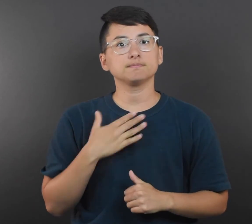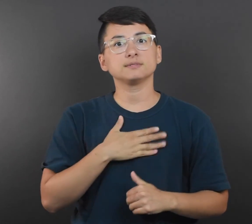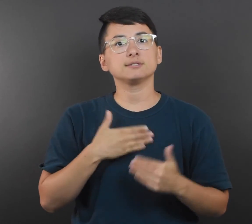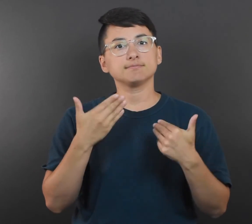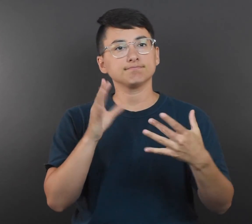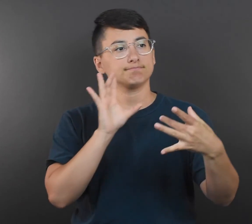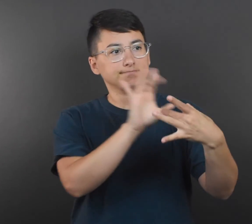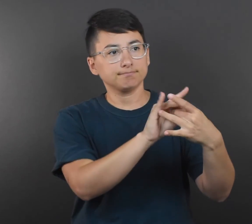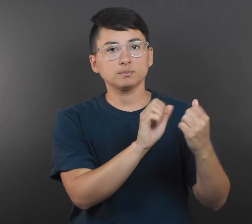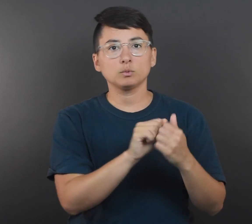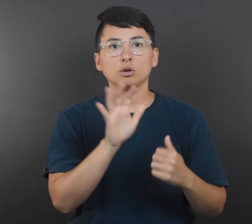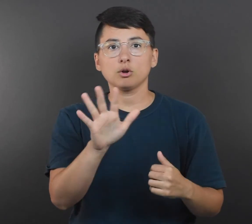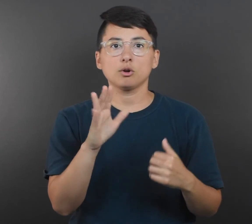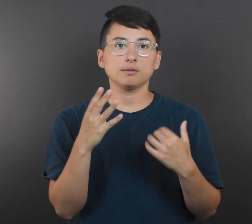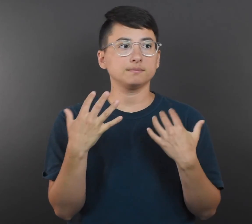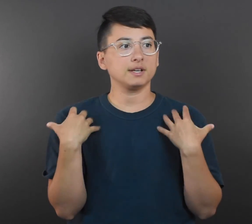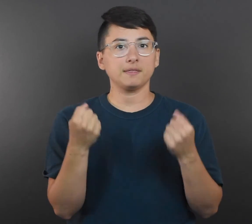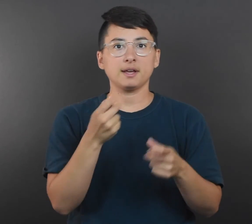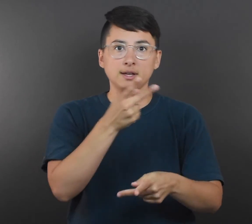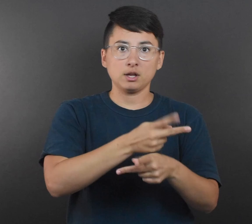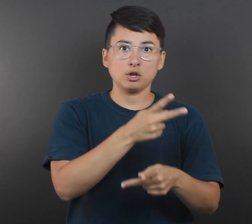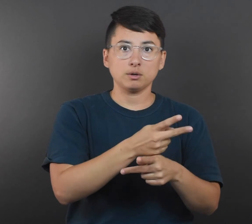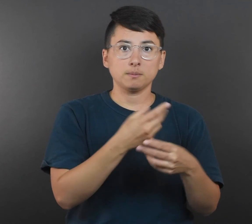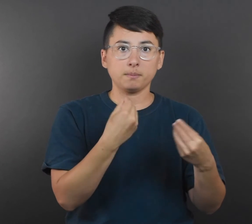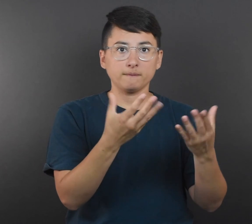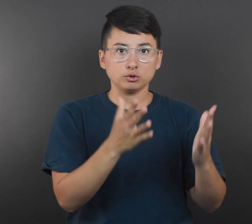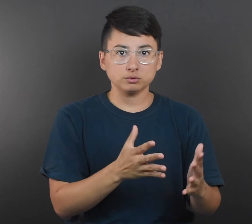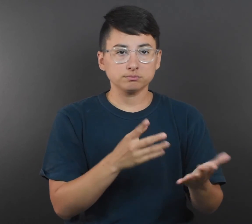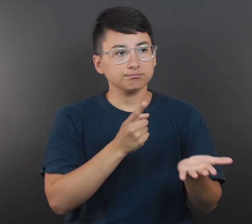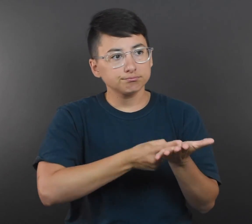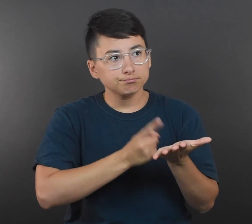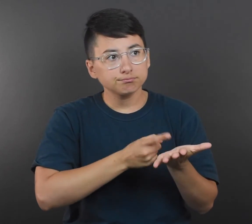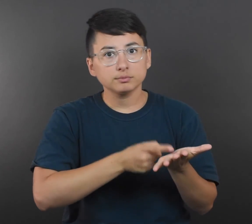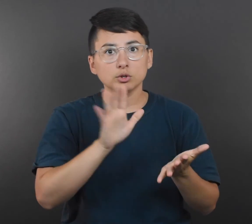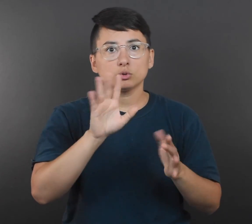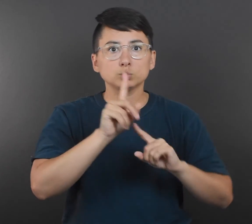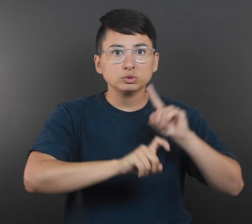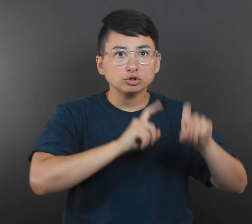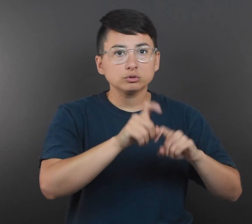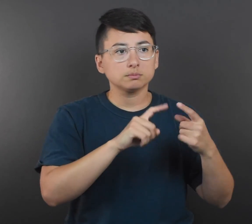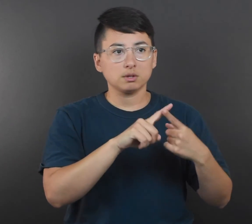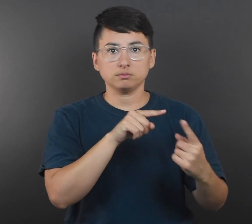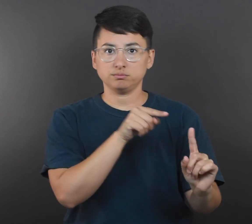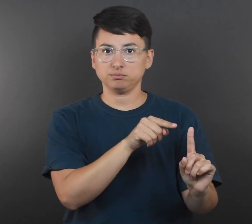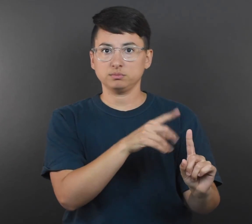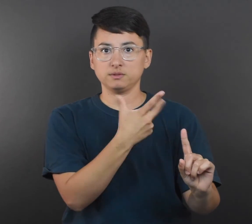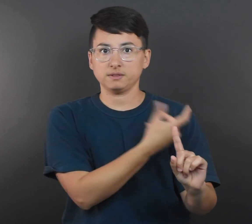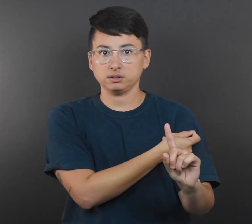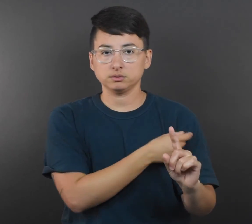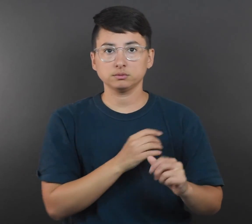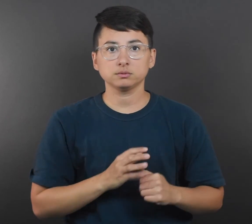questions about vaccinations. We are here to help you navigate these important decisions